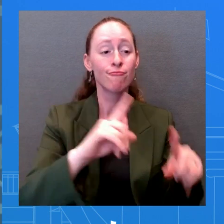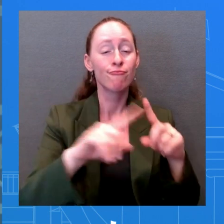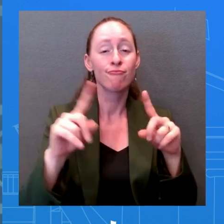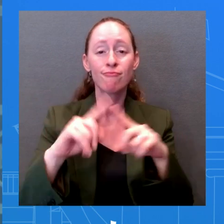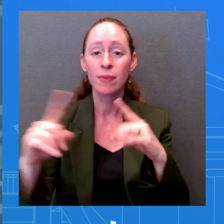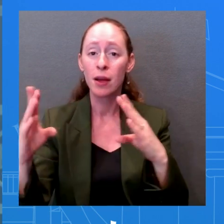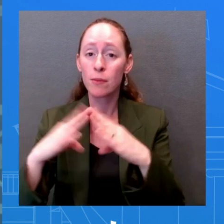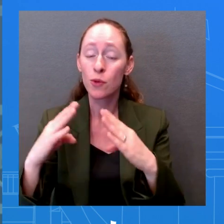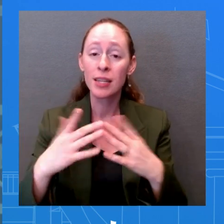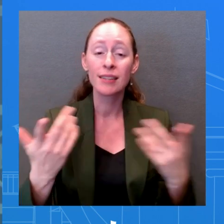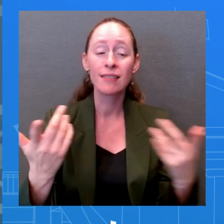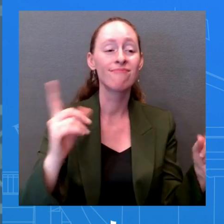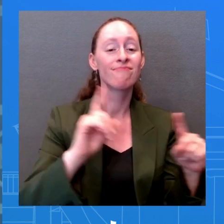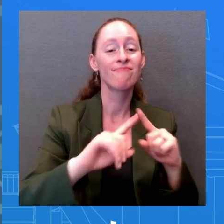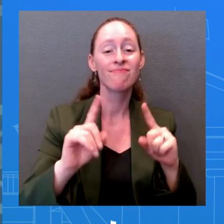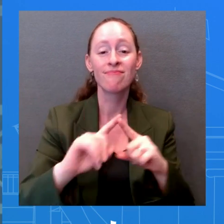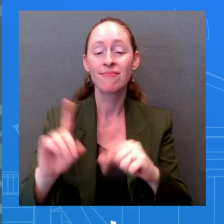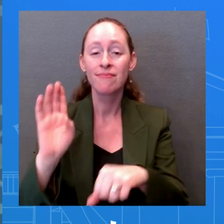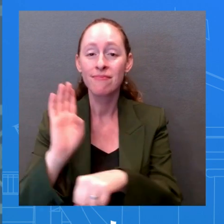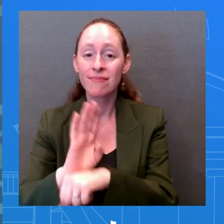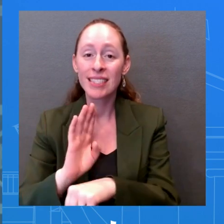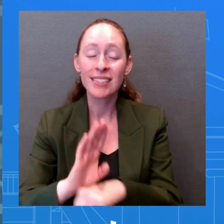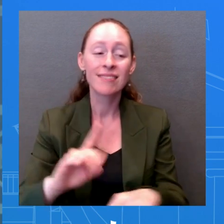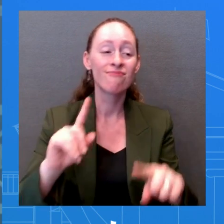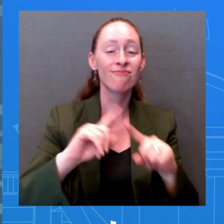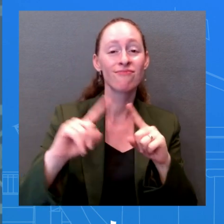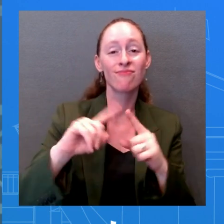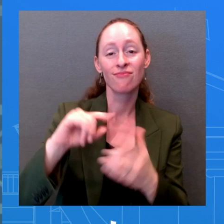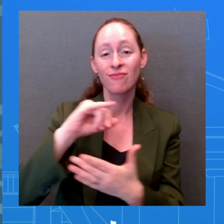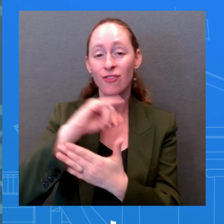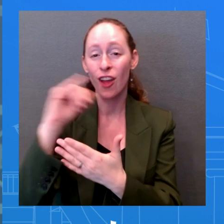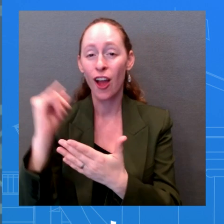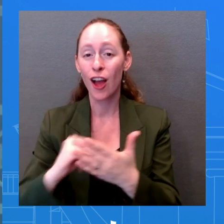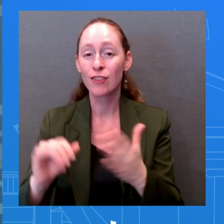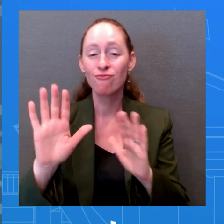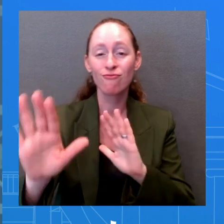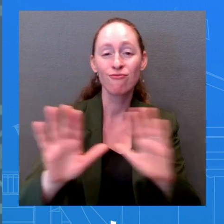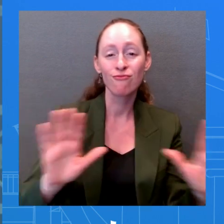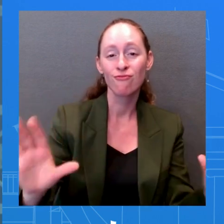of the Hispanic community not only during this month, but throughout the year.